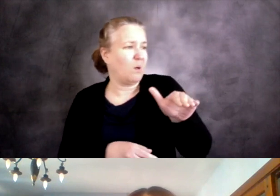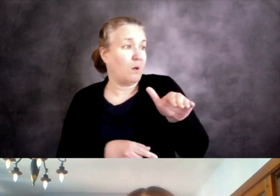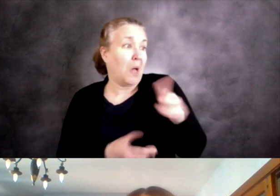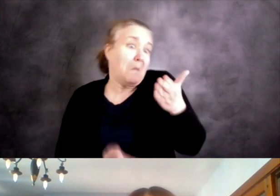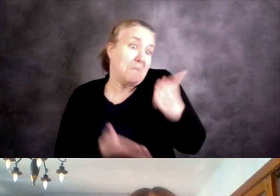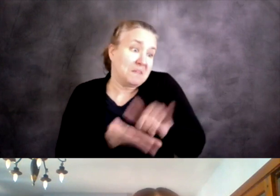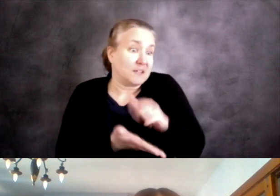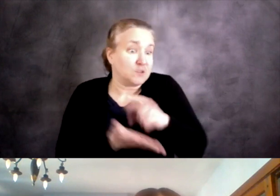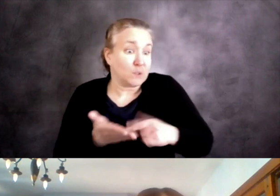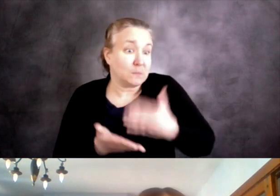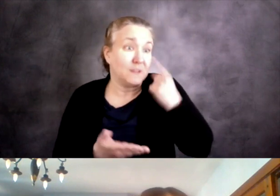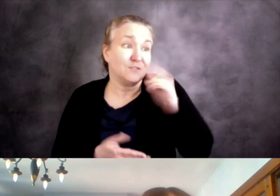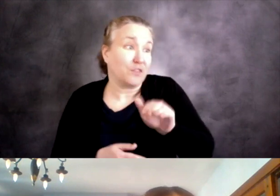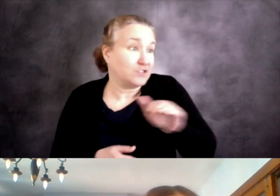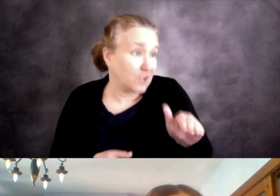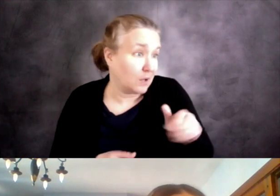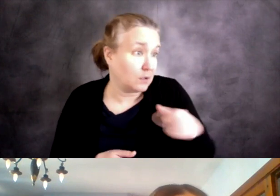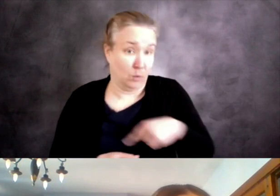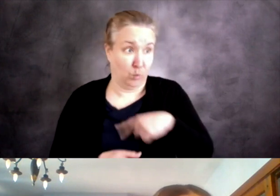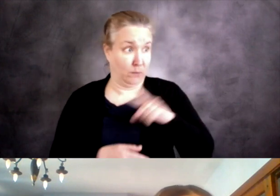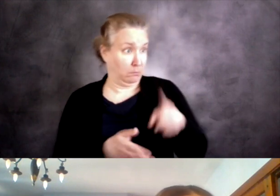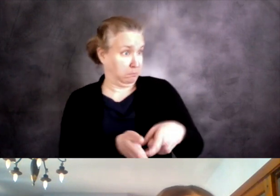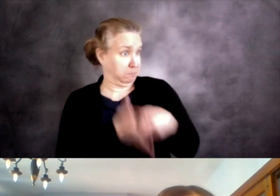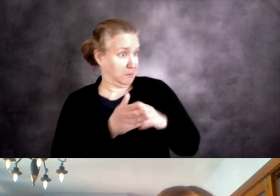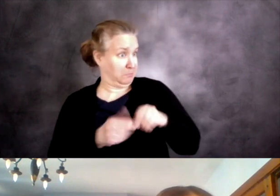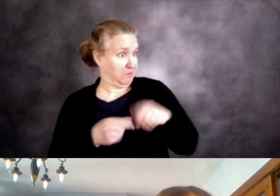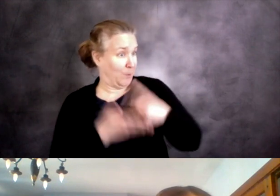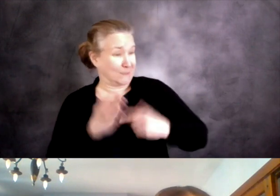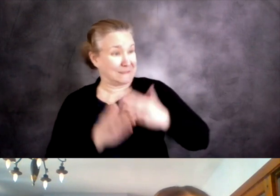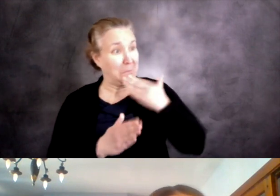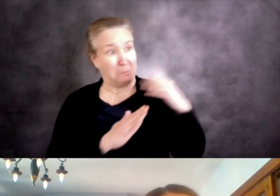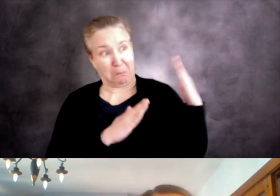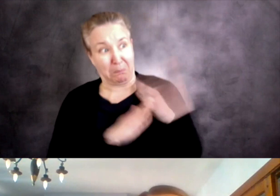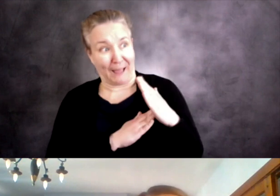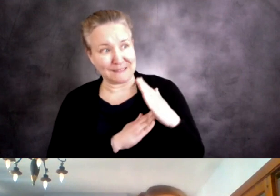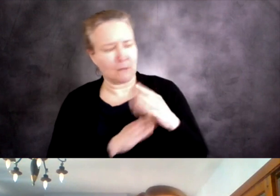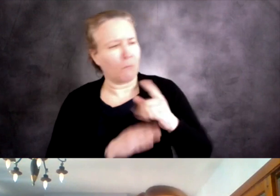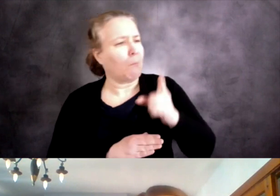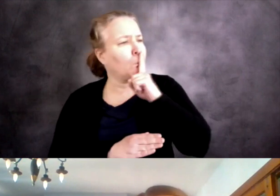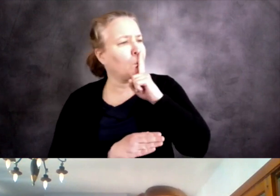but we don't have to provide what's best. We have to provide what's appropriate or